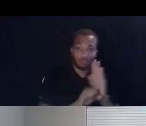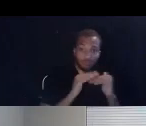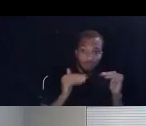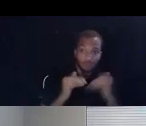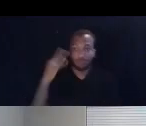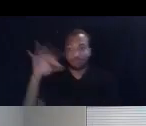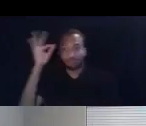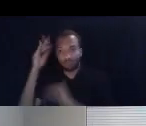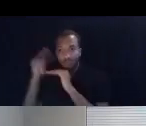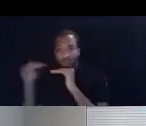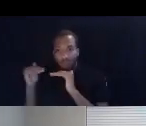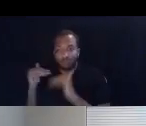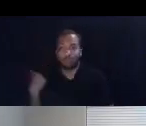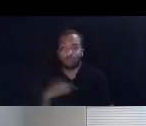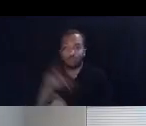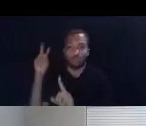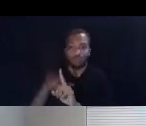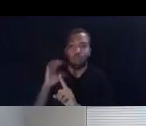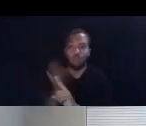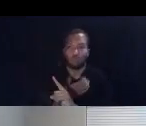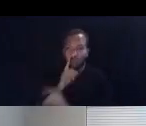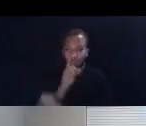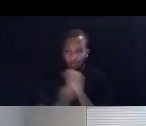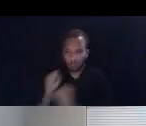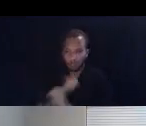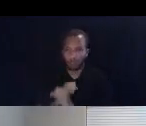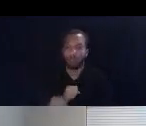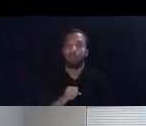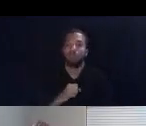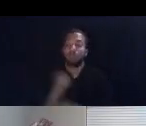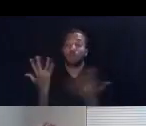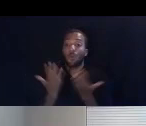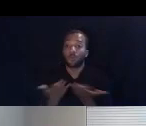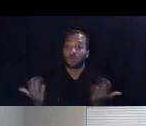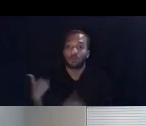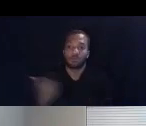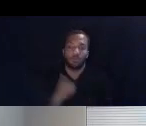the implementation of those strategies and then the resources that supported those strategies.